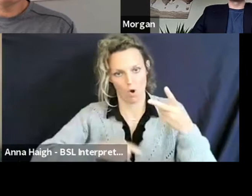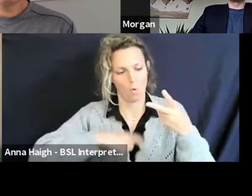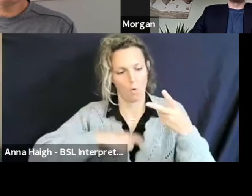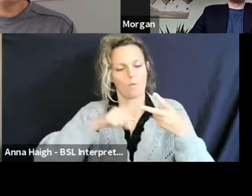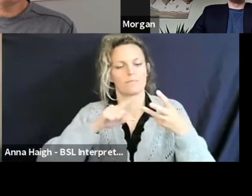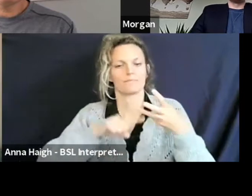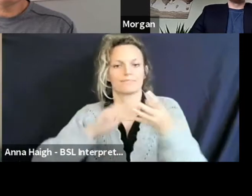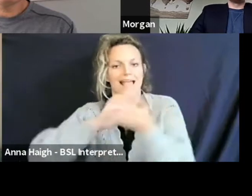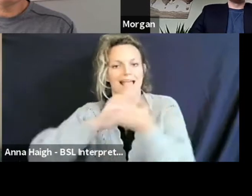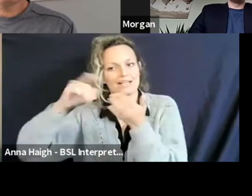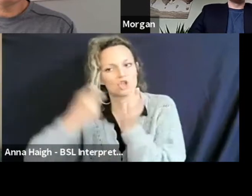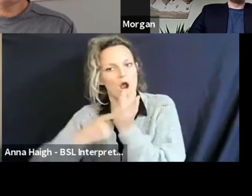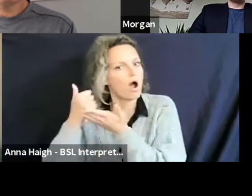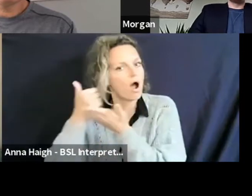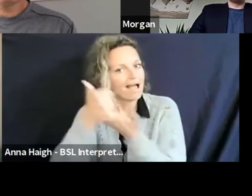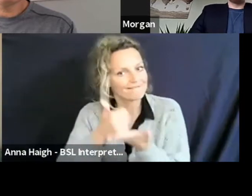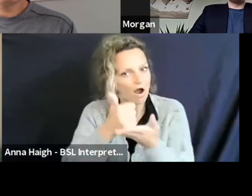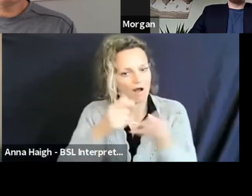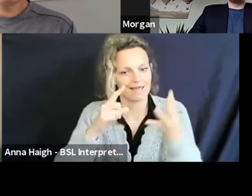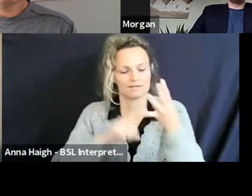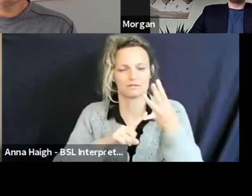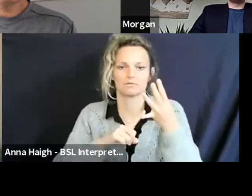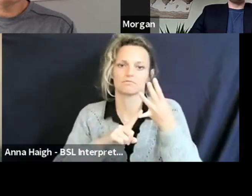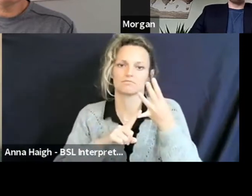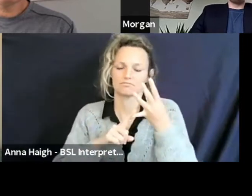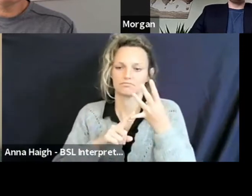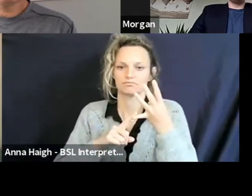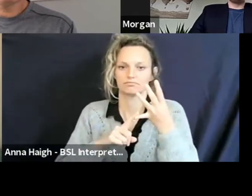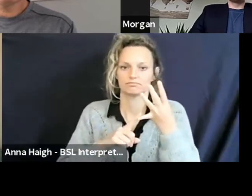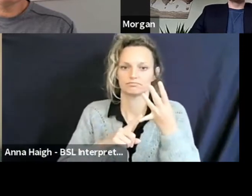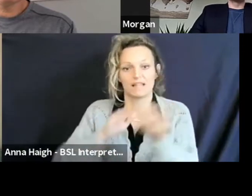So you will find a variety of jobs from contract centre consultants, to fraud investigators, data analysts.